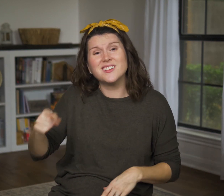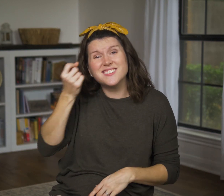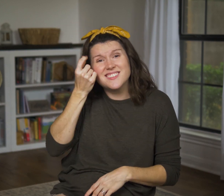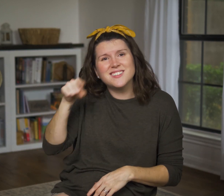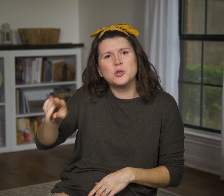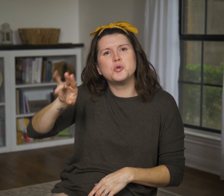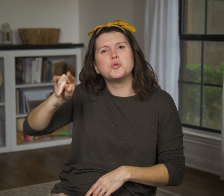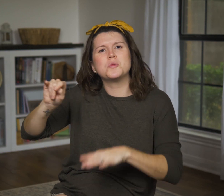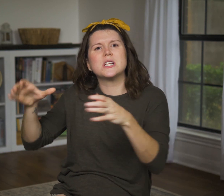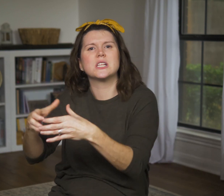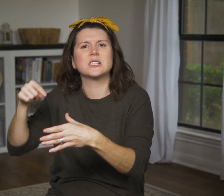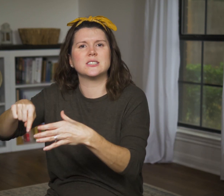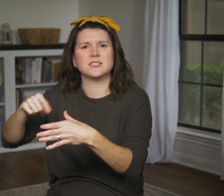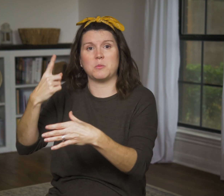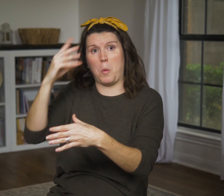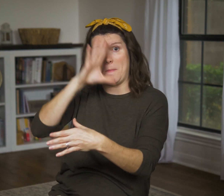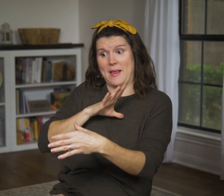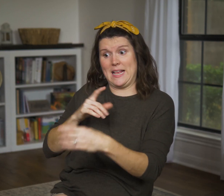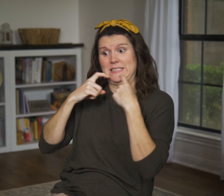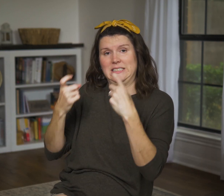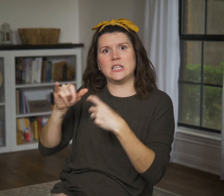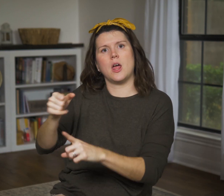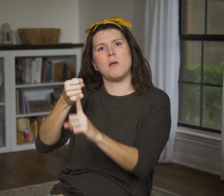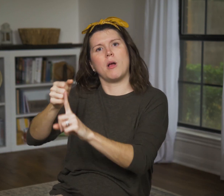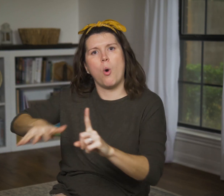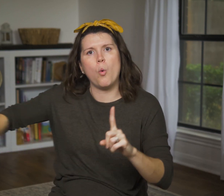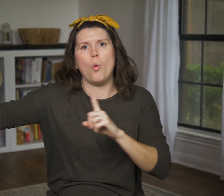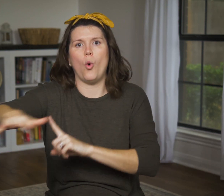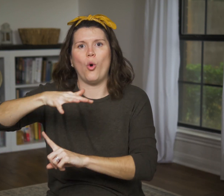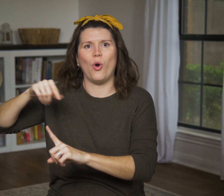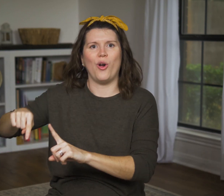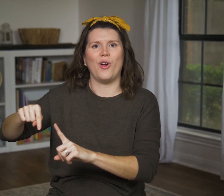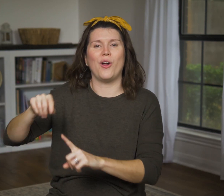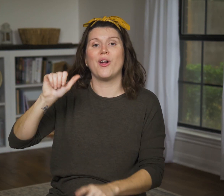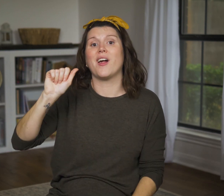He views them as a unit, so one man’s sin impacts the whole.